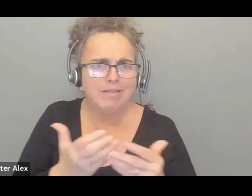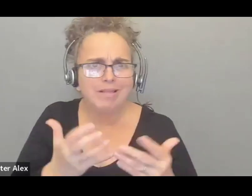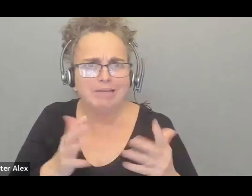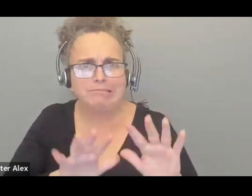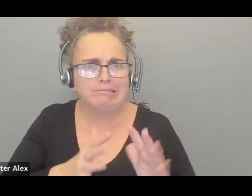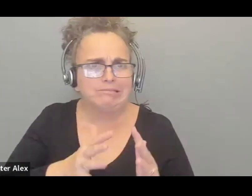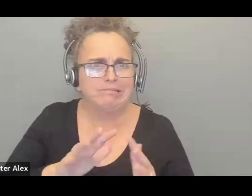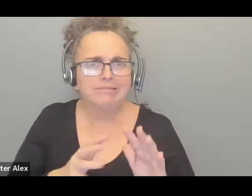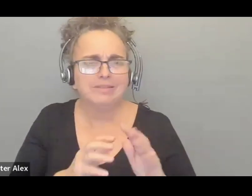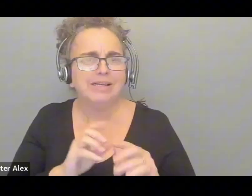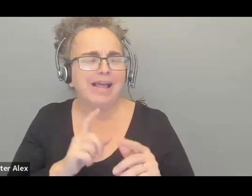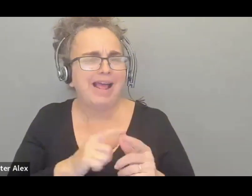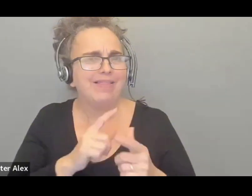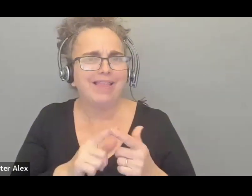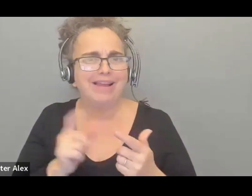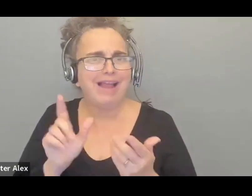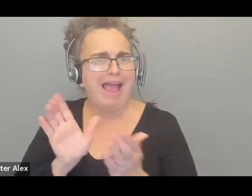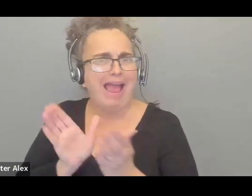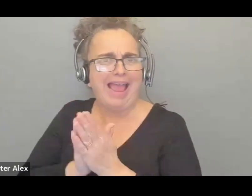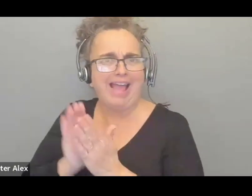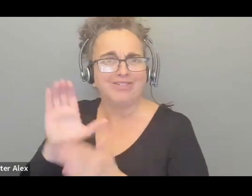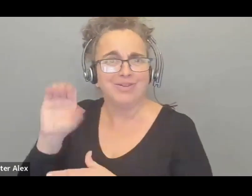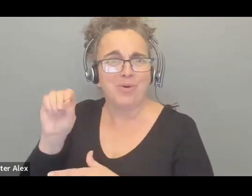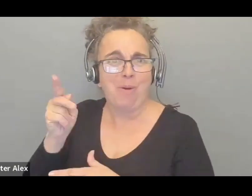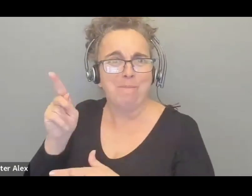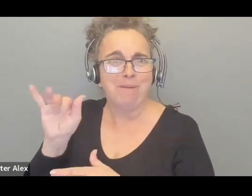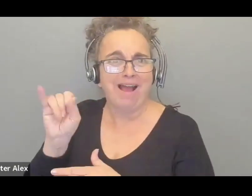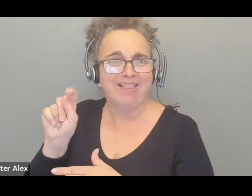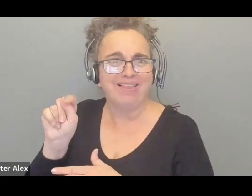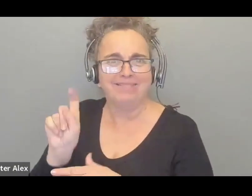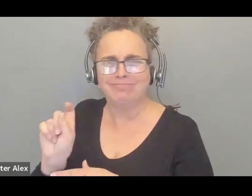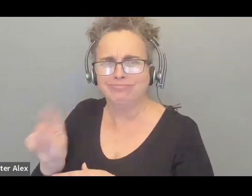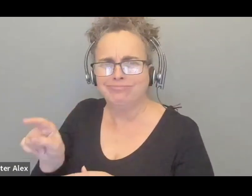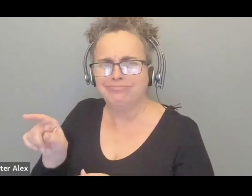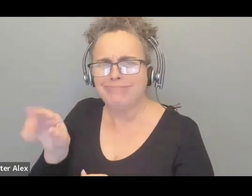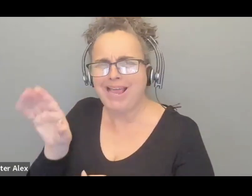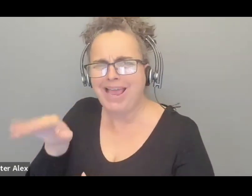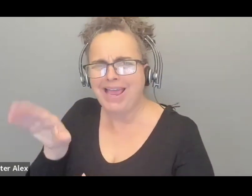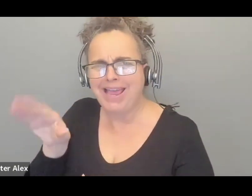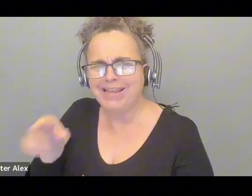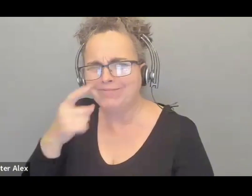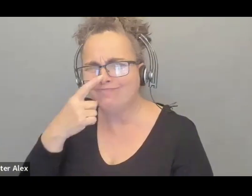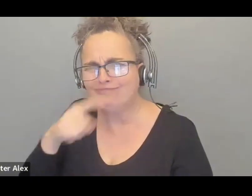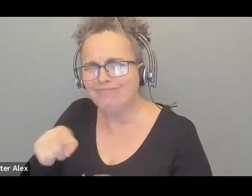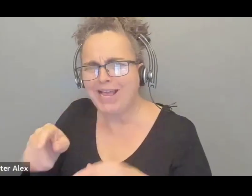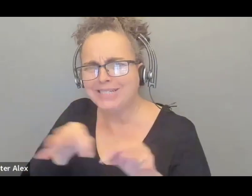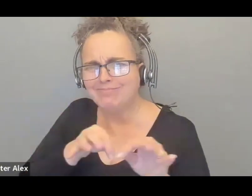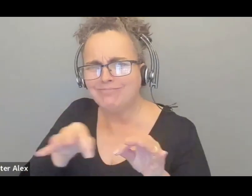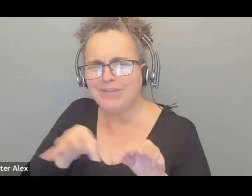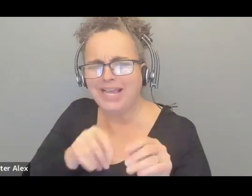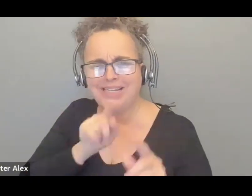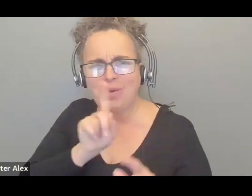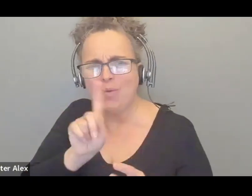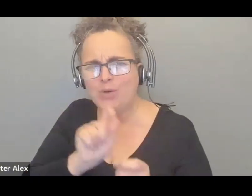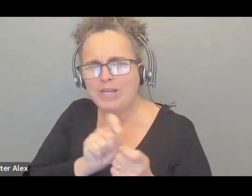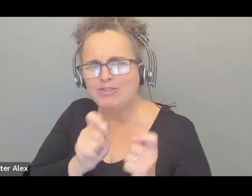And I just asked copilot, hey like can you explain to me, where do I make this change?